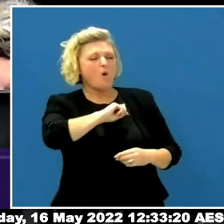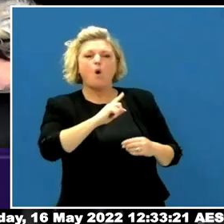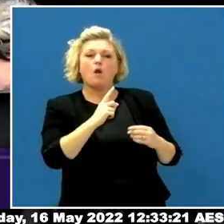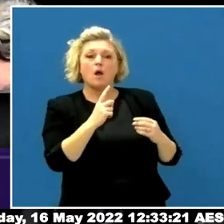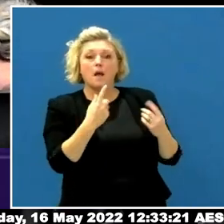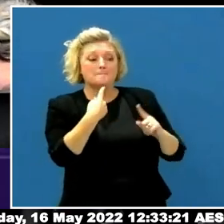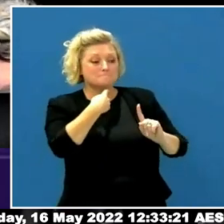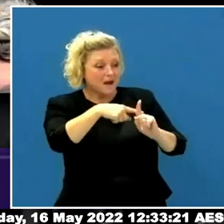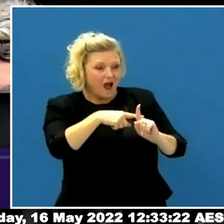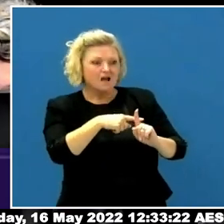Throughout the day?